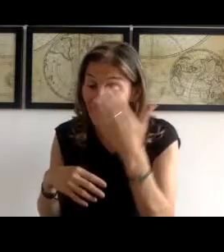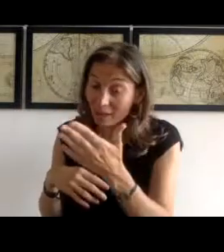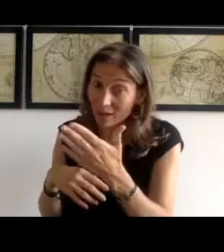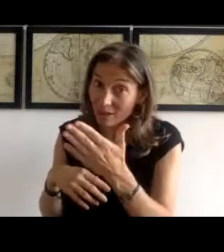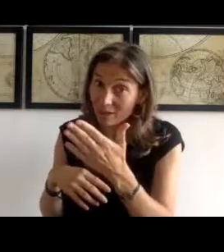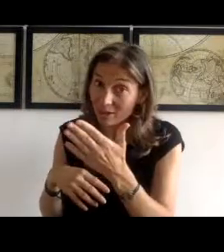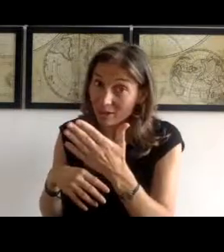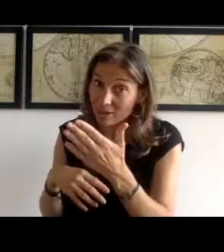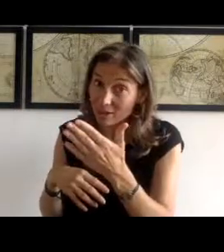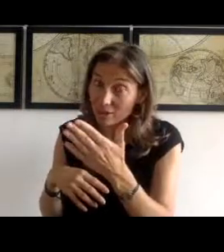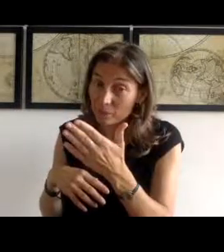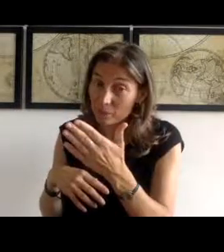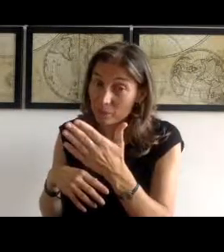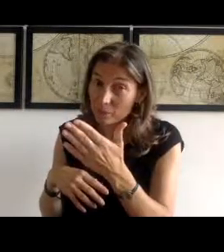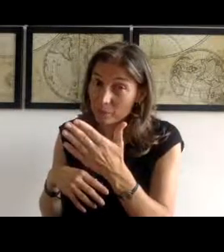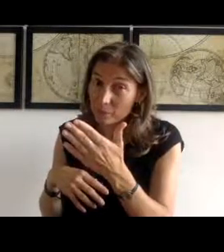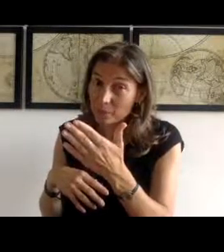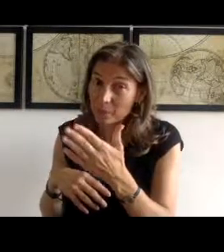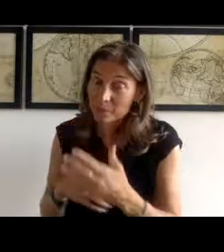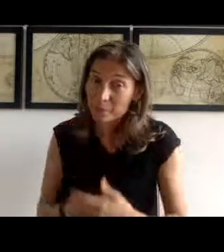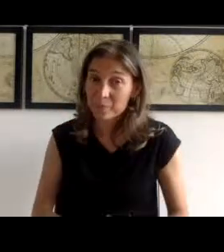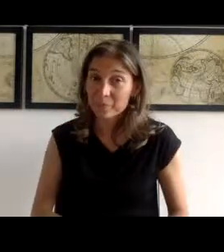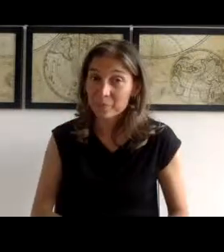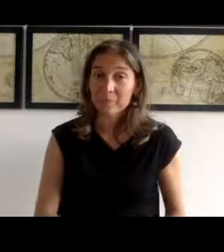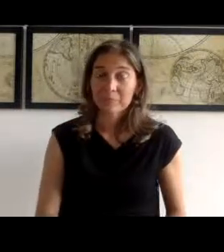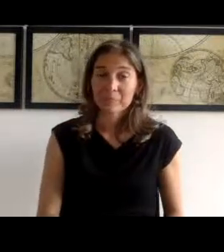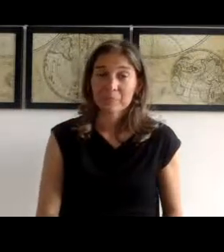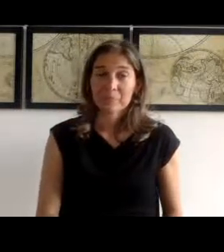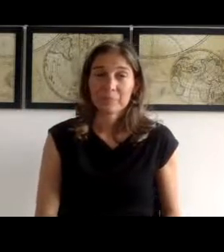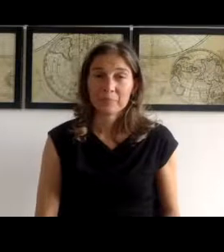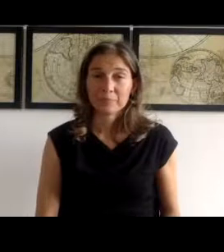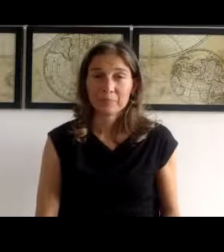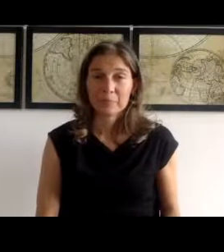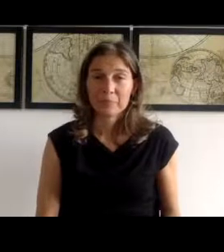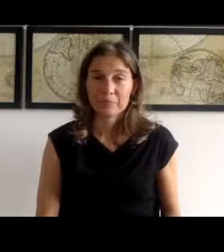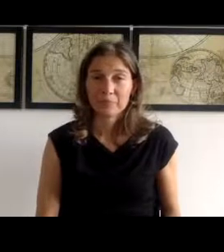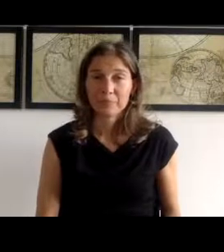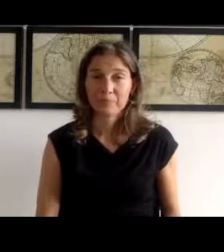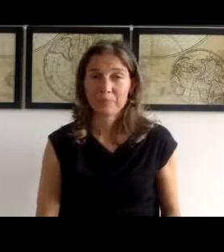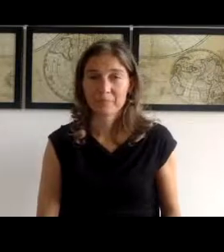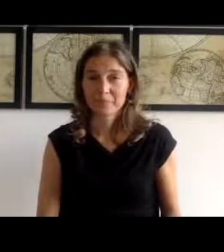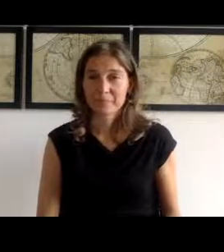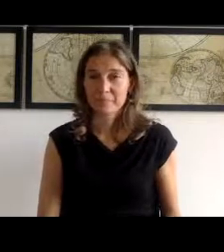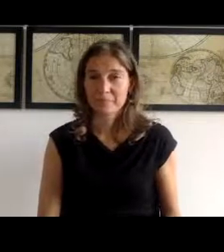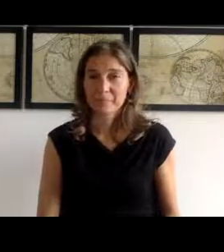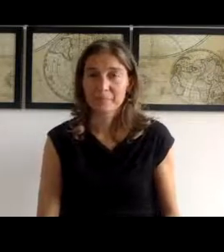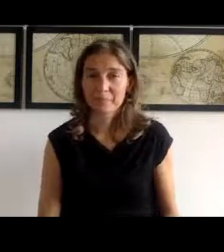of students you met, your flatmates and the students.